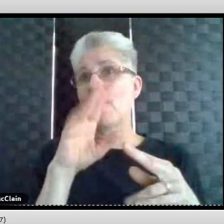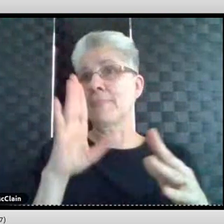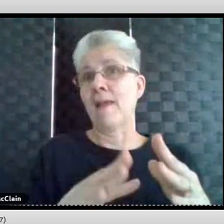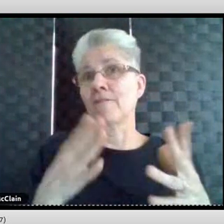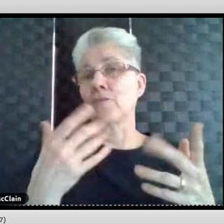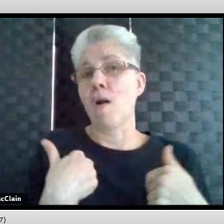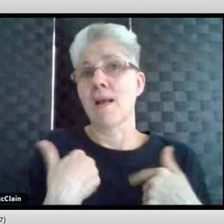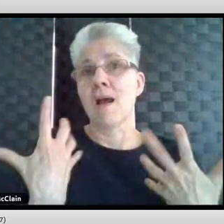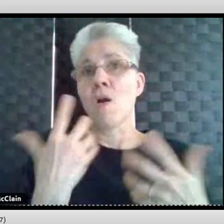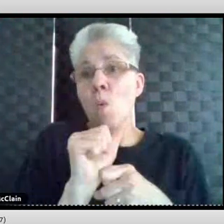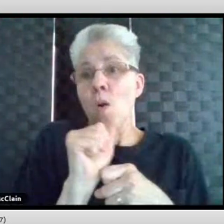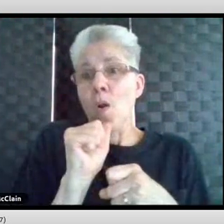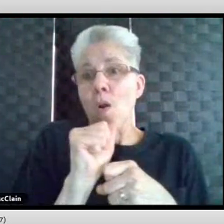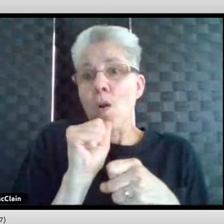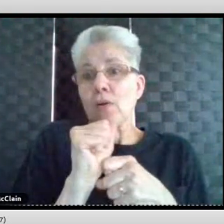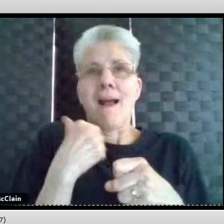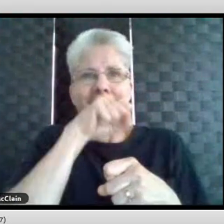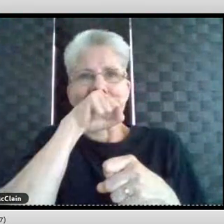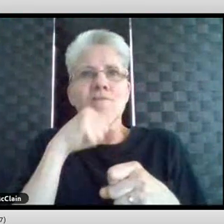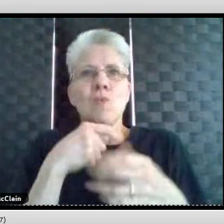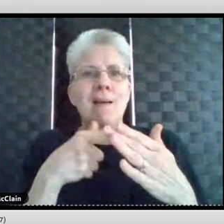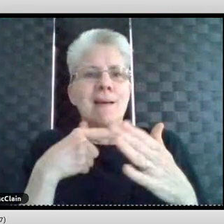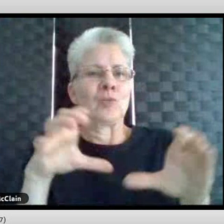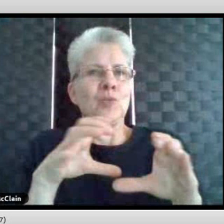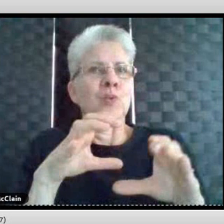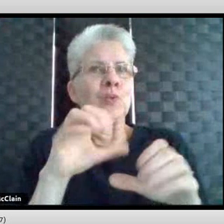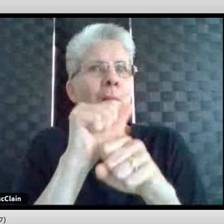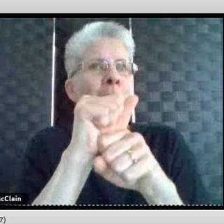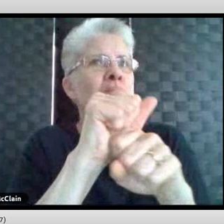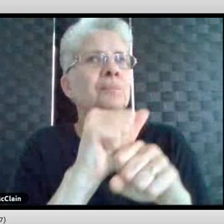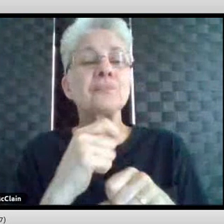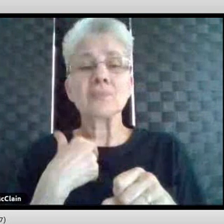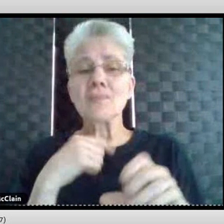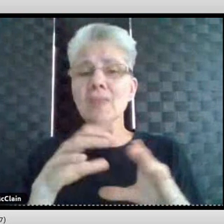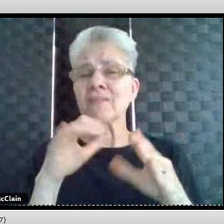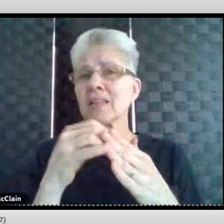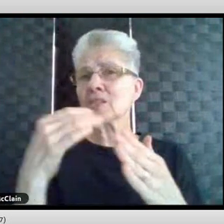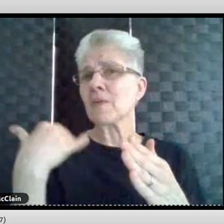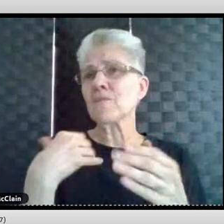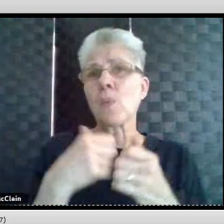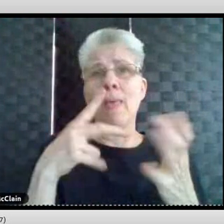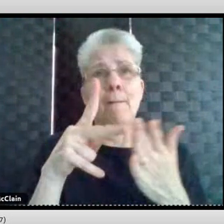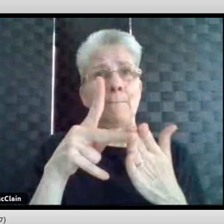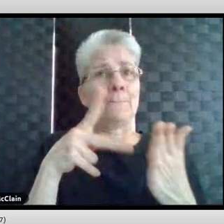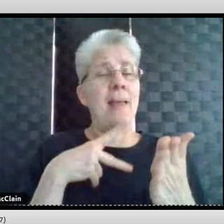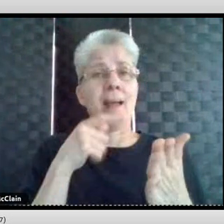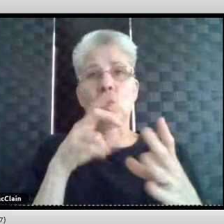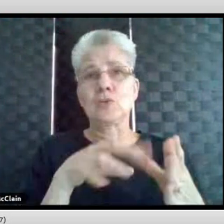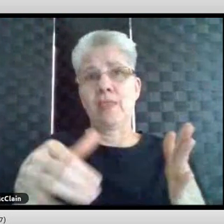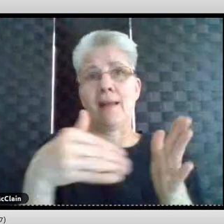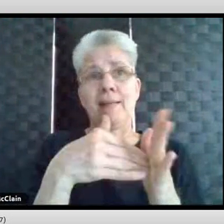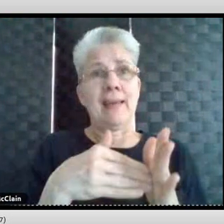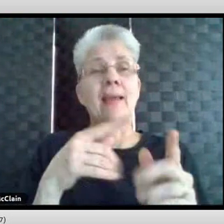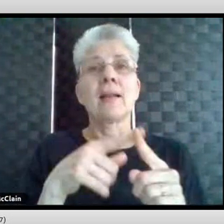I don't work. I love what I do. I've done this before without pay." I don't want to do that in the future, I have bills to pay.